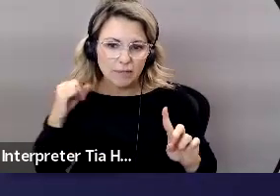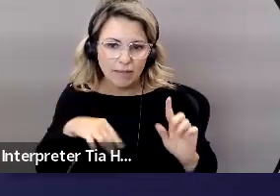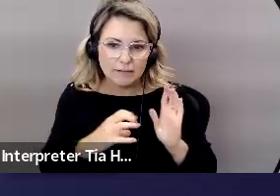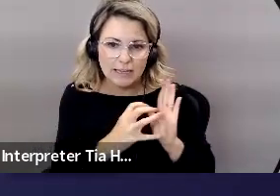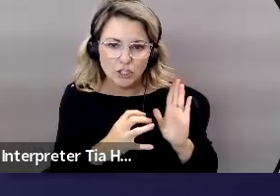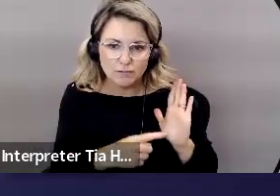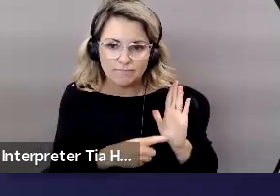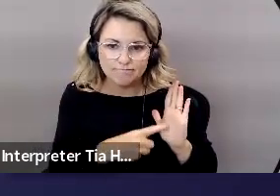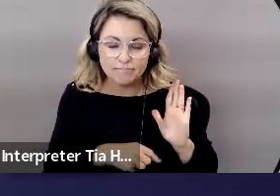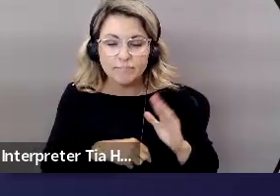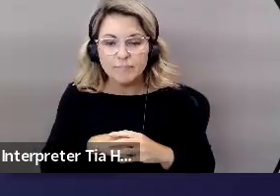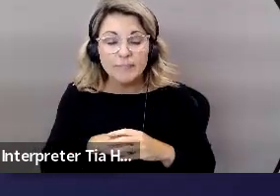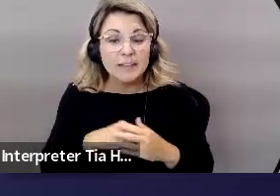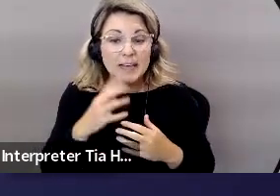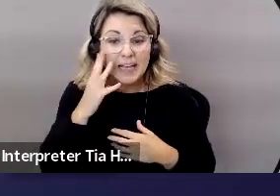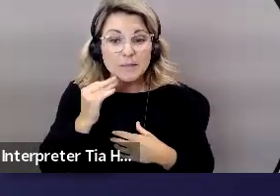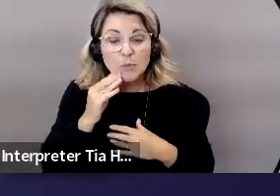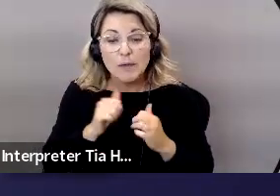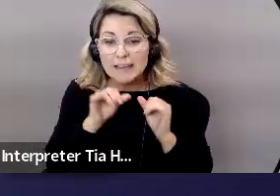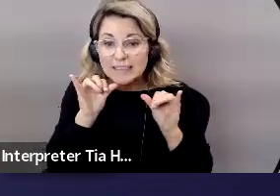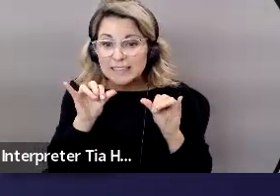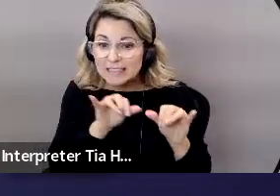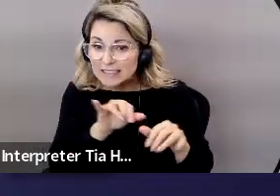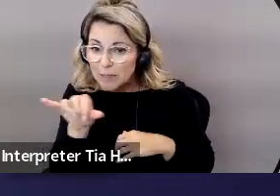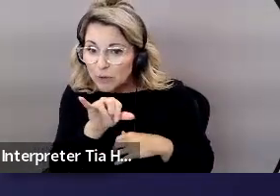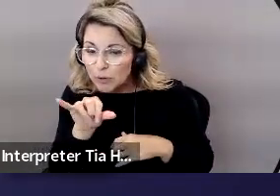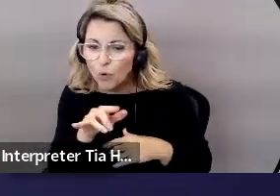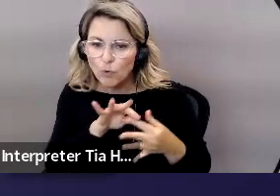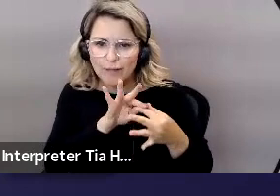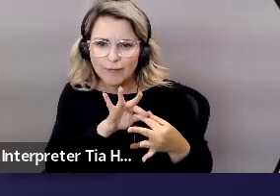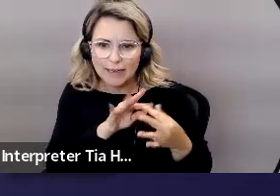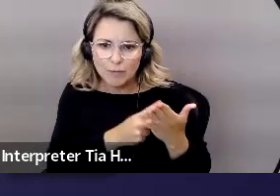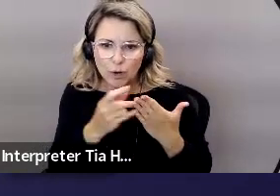similar or related projects. So, not just in this particular space but have you had grants